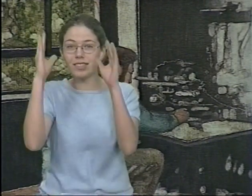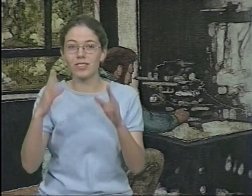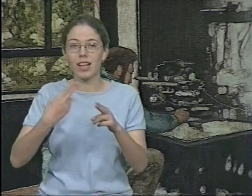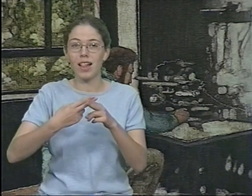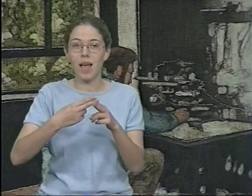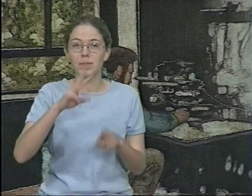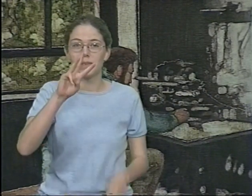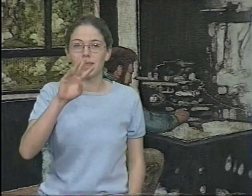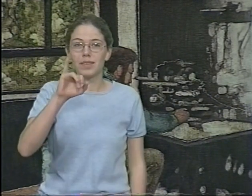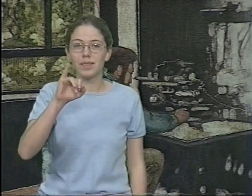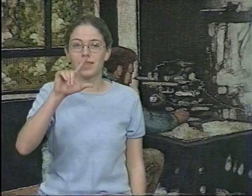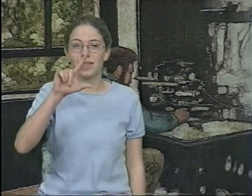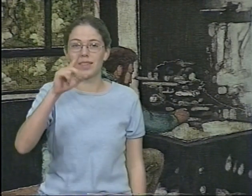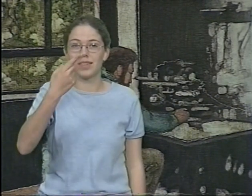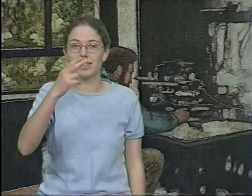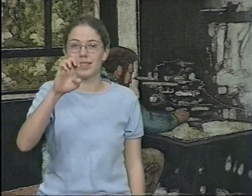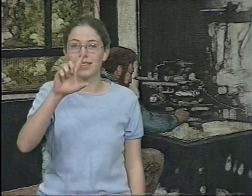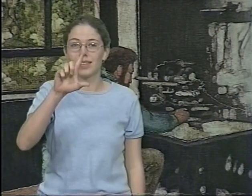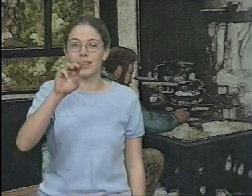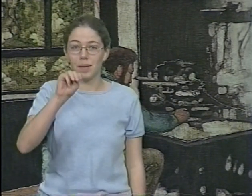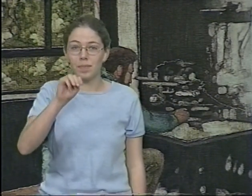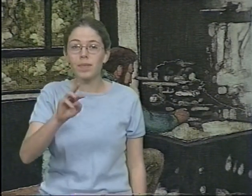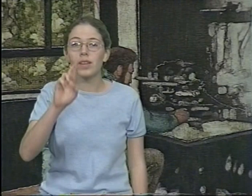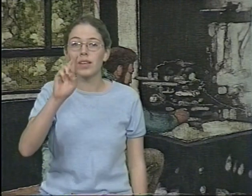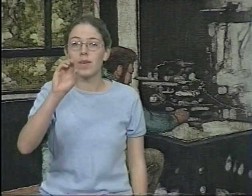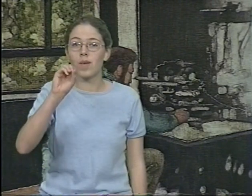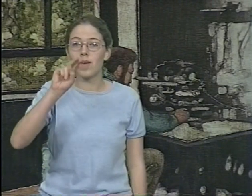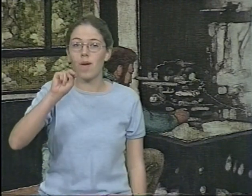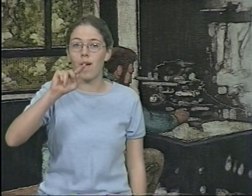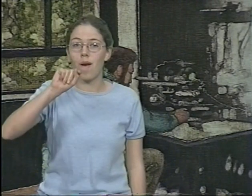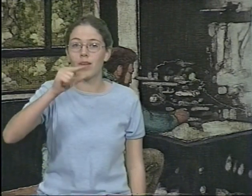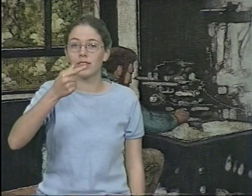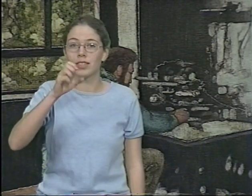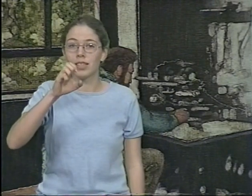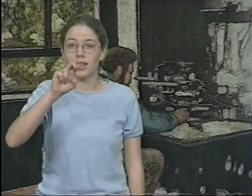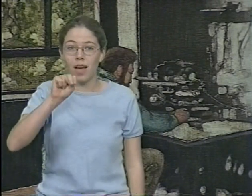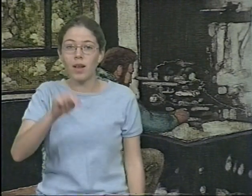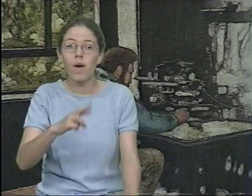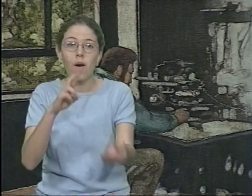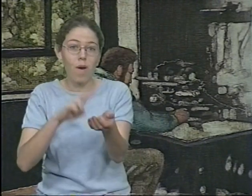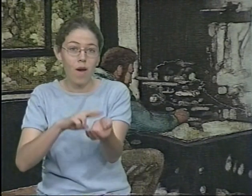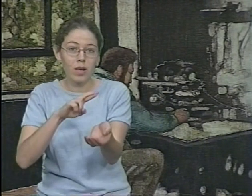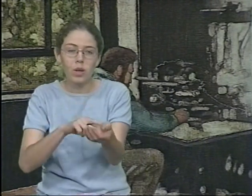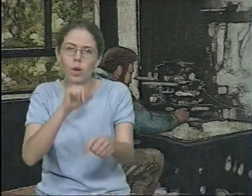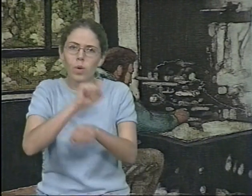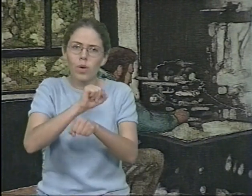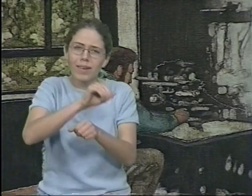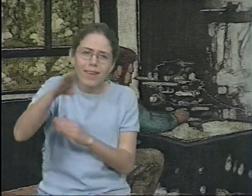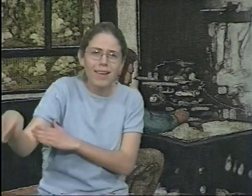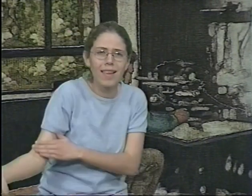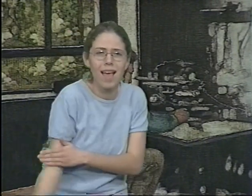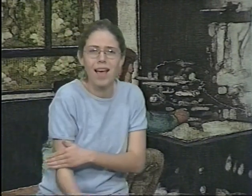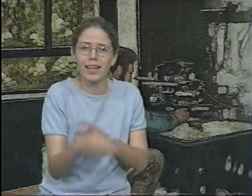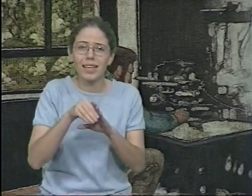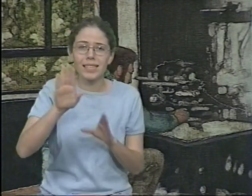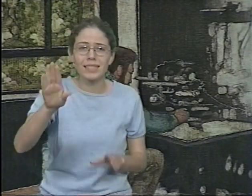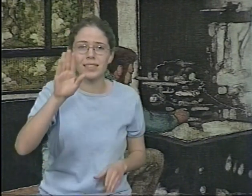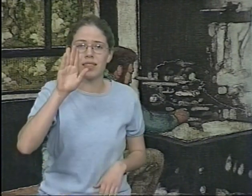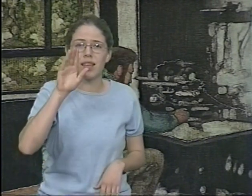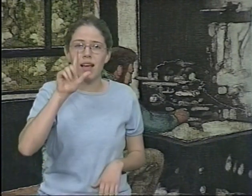Every night Professor Wilhelm Rontgen worked late in his laboratory in Wurzburg, Germany,